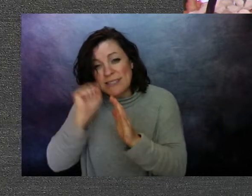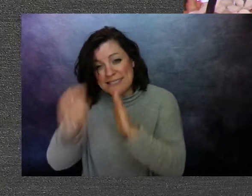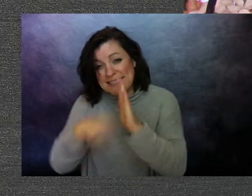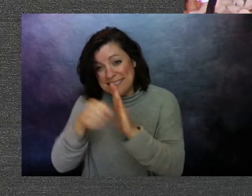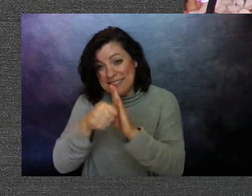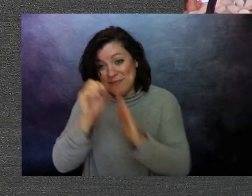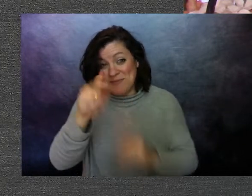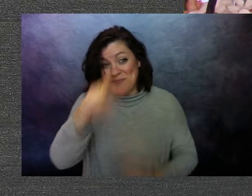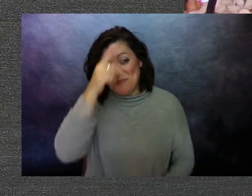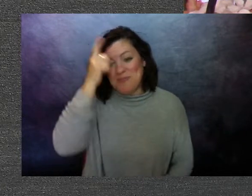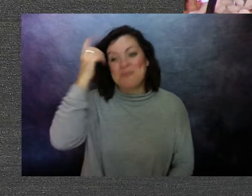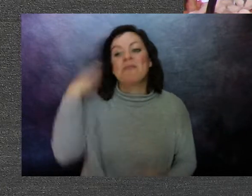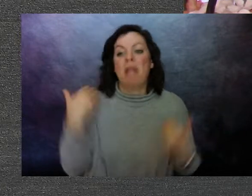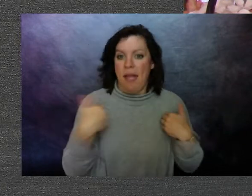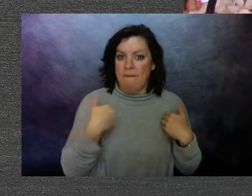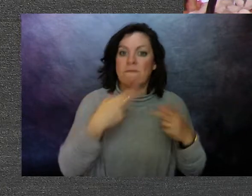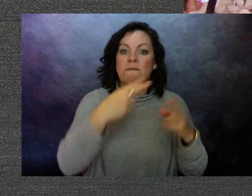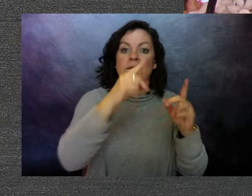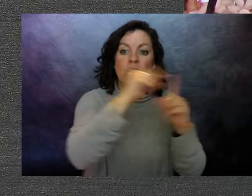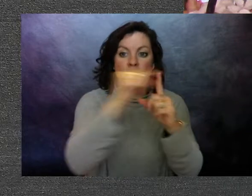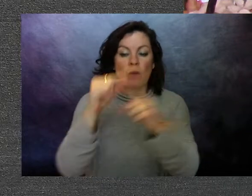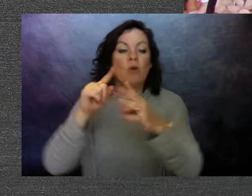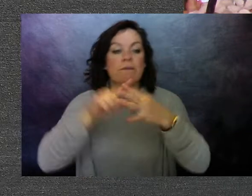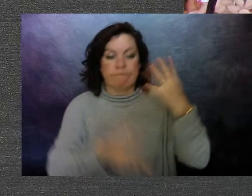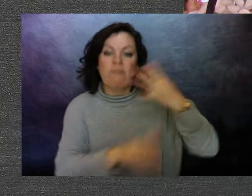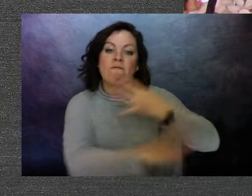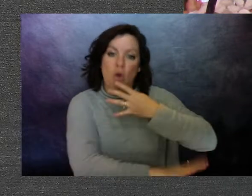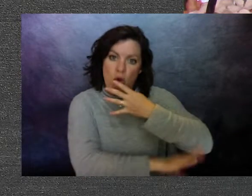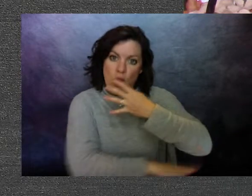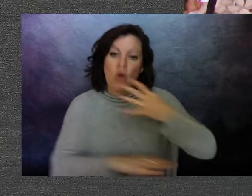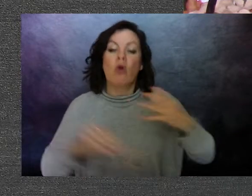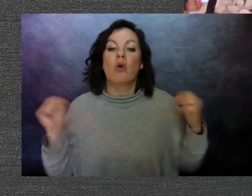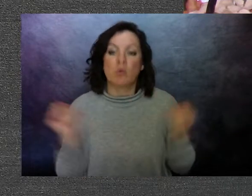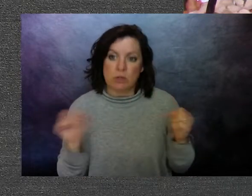So, we are gonna hang up the words fall and winter